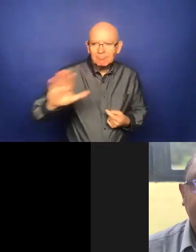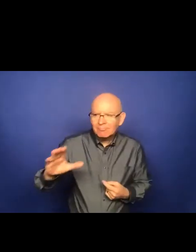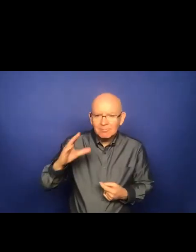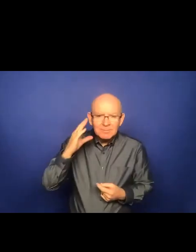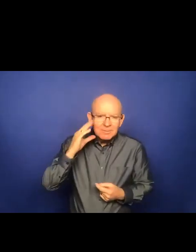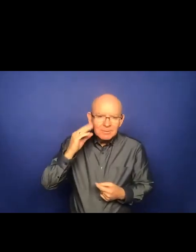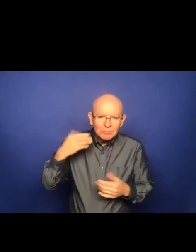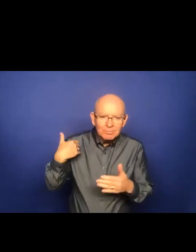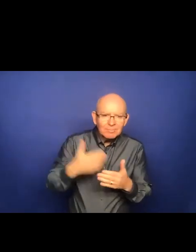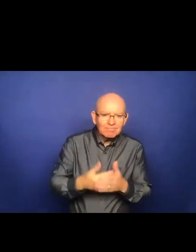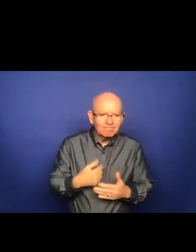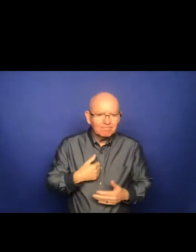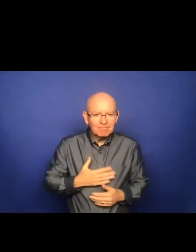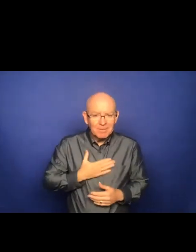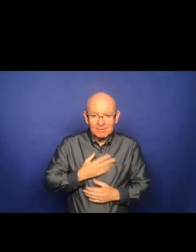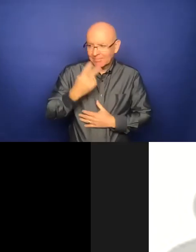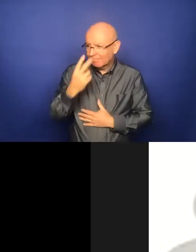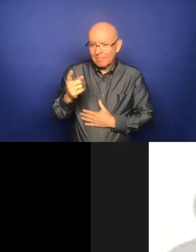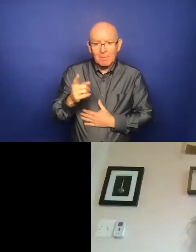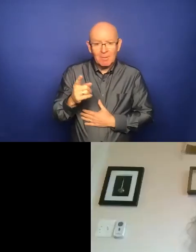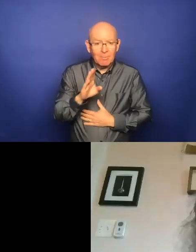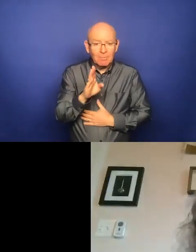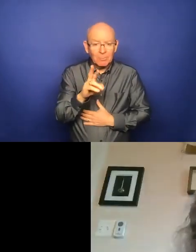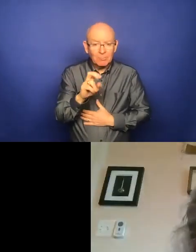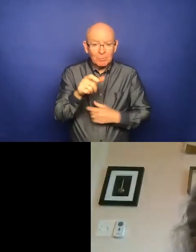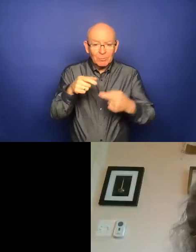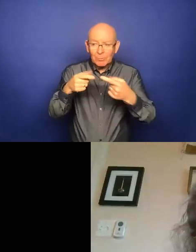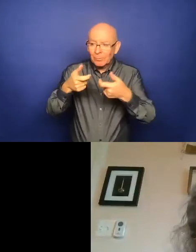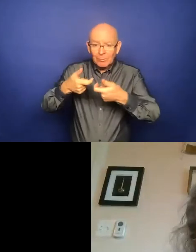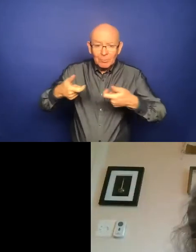in the census. Thank you very much.